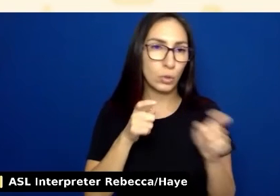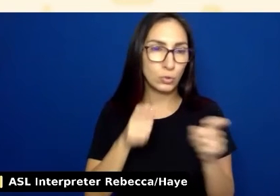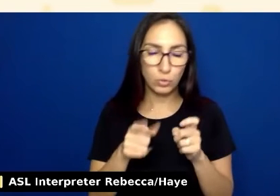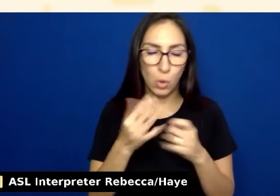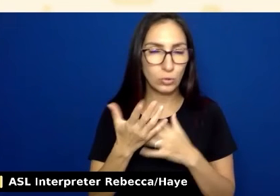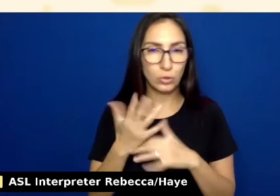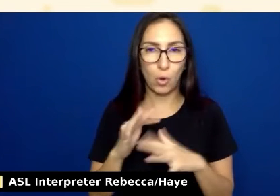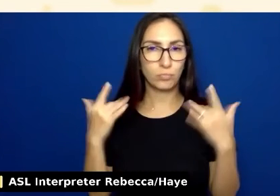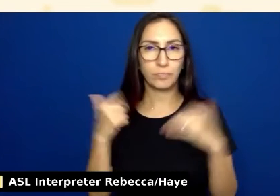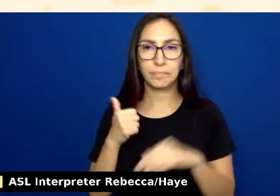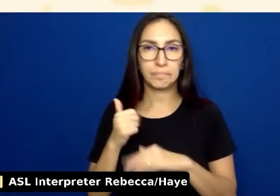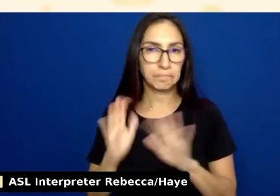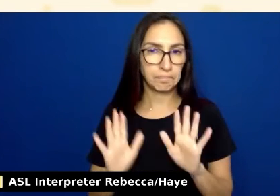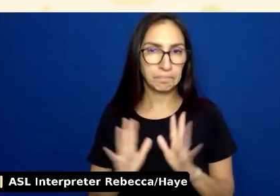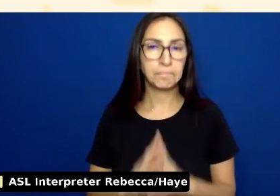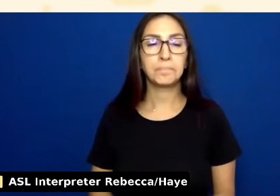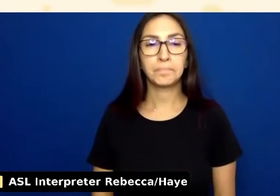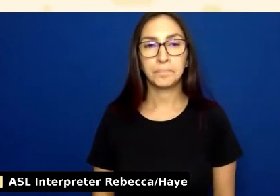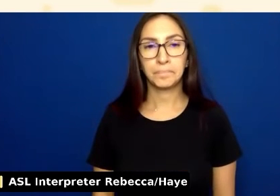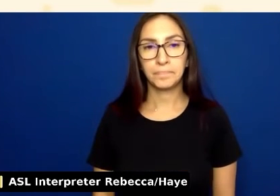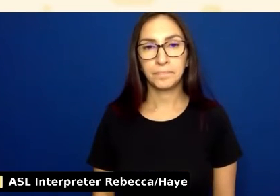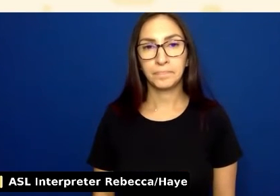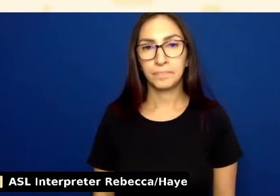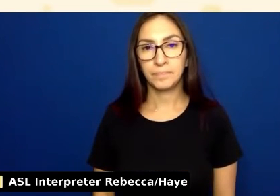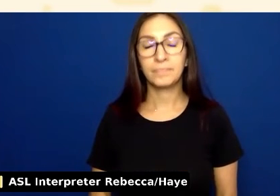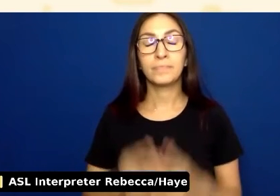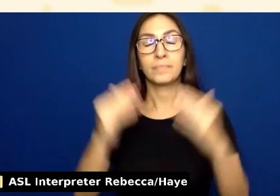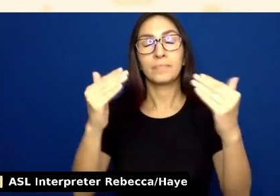Next, we will check if all the interactive elements are operable